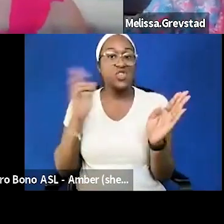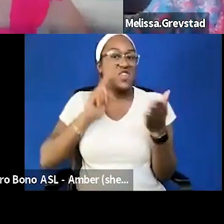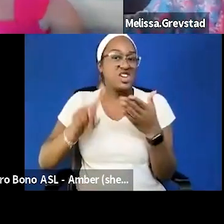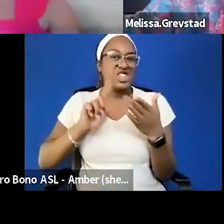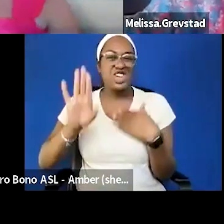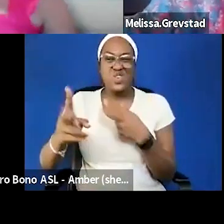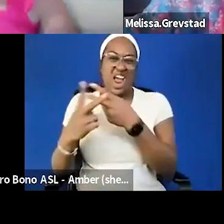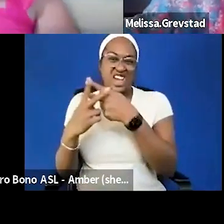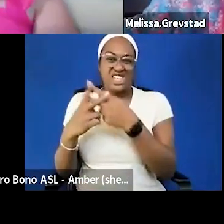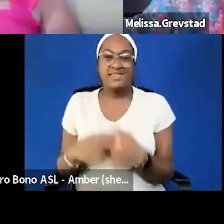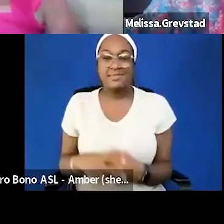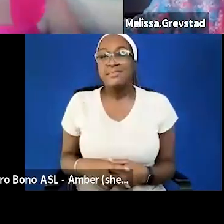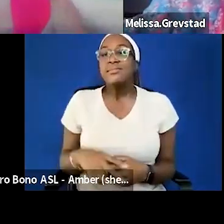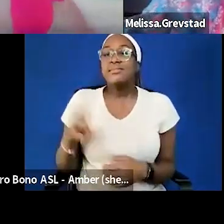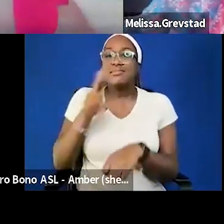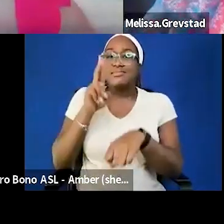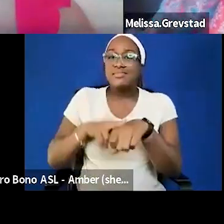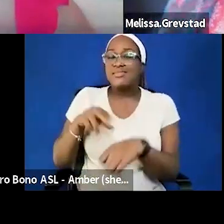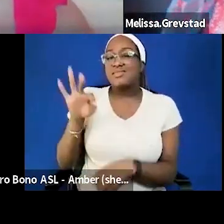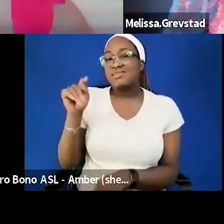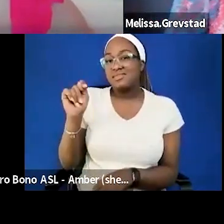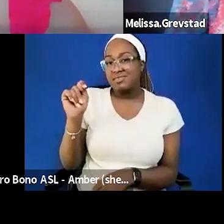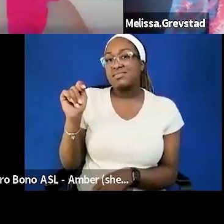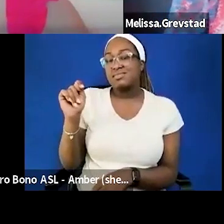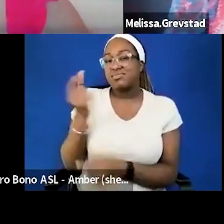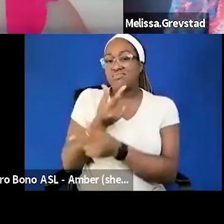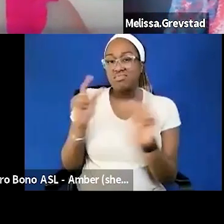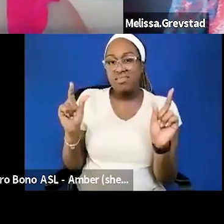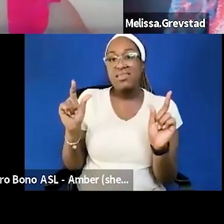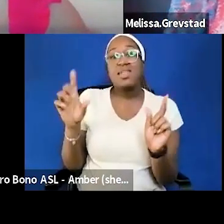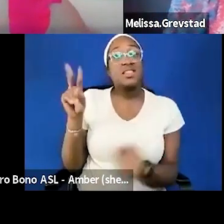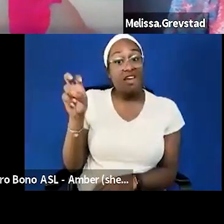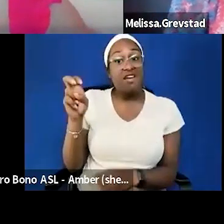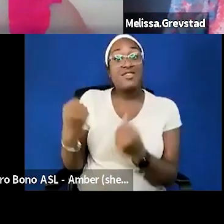And also, of course, the Fat Liberation Month hashtag. The Dove allies are supporting that. But also we're seeing people